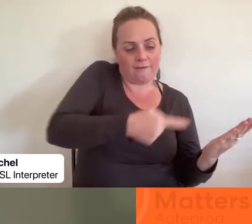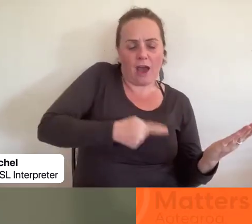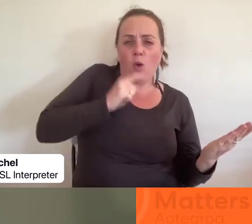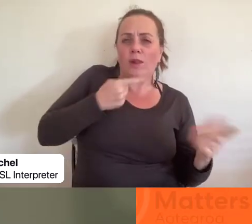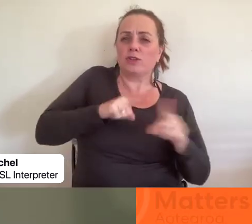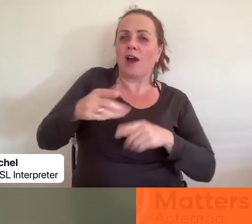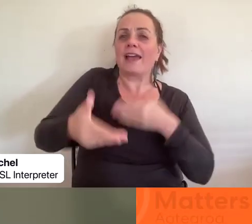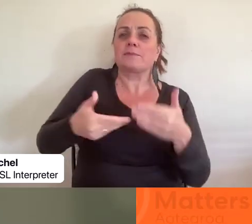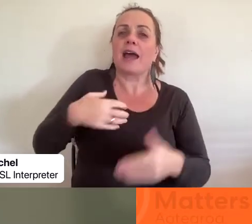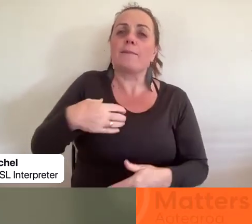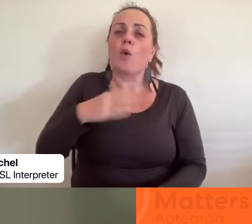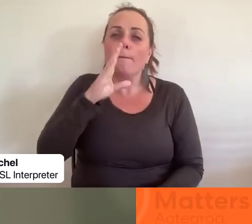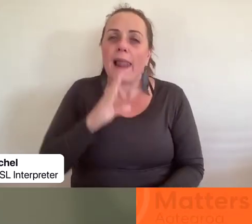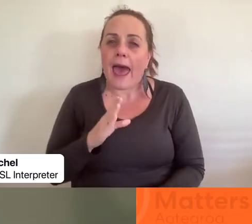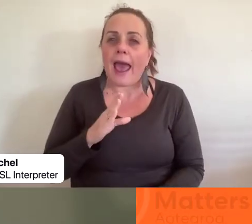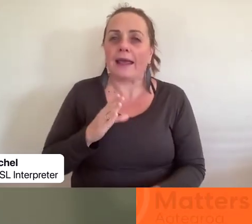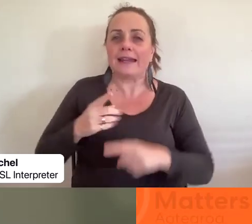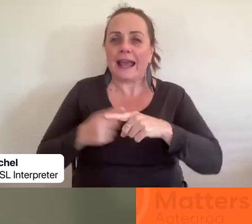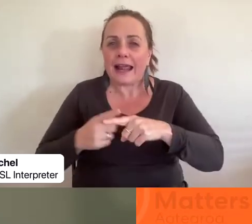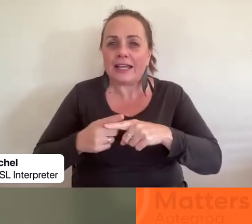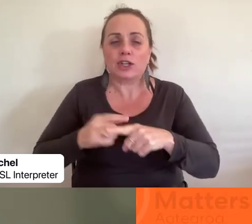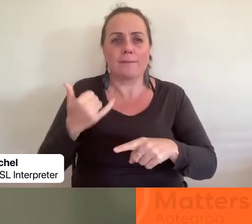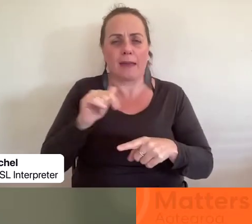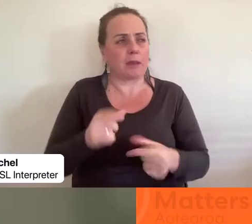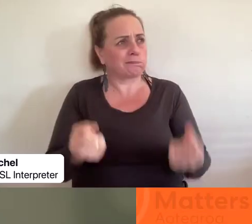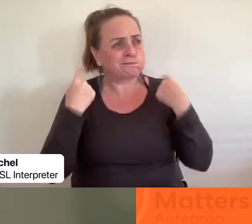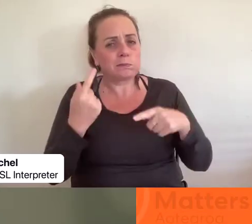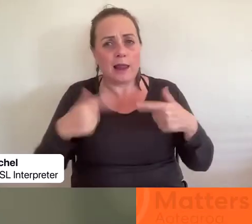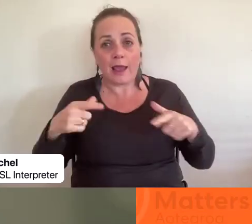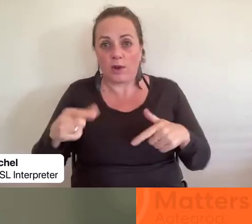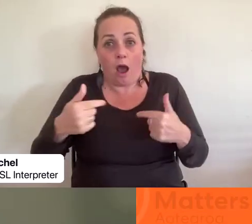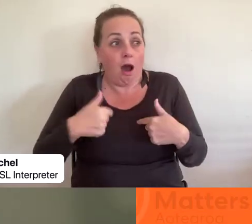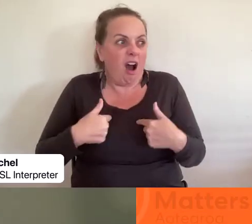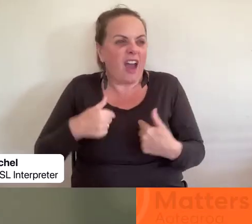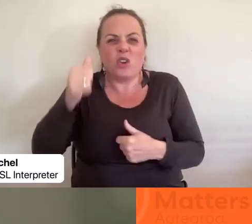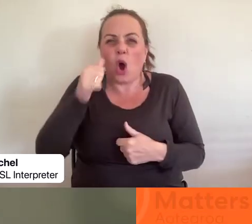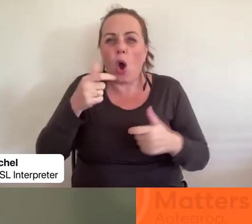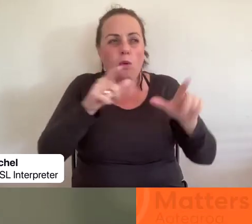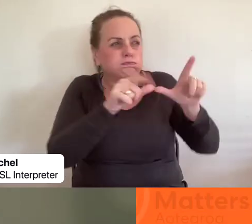those that may not be used to this language. I'm used to it, some others are, but a lot of people